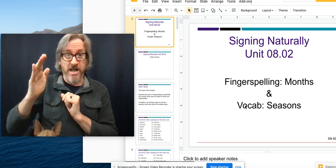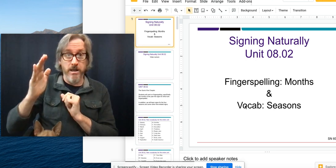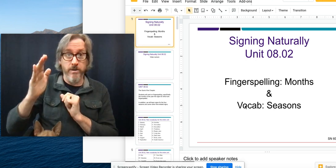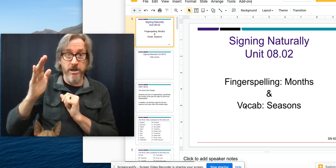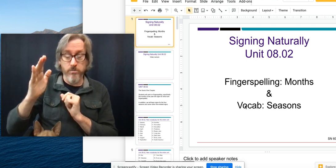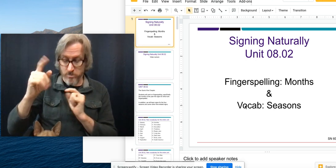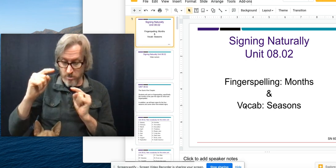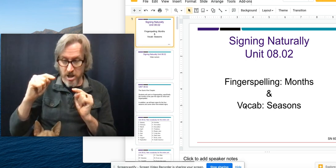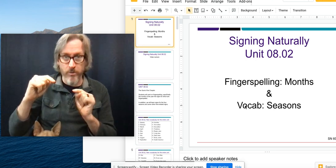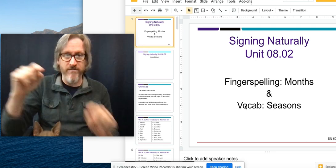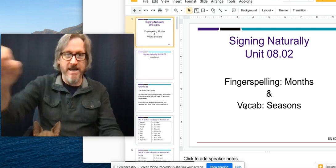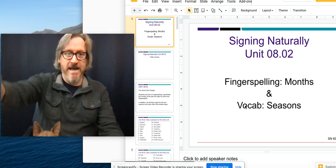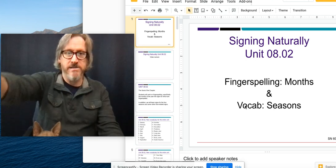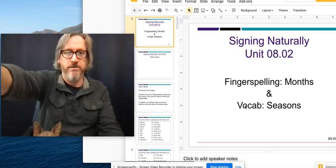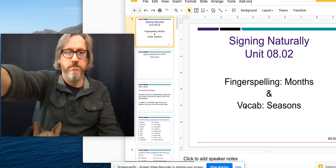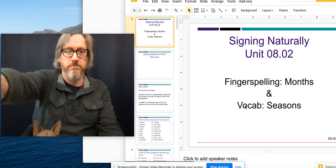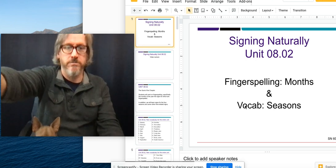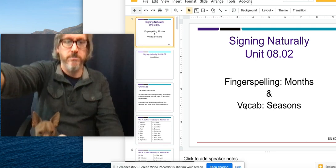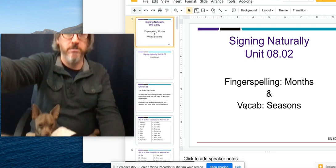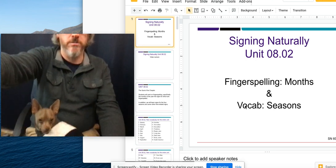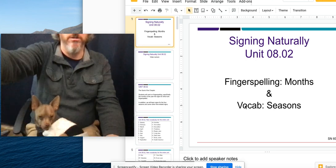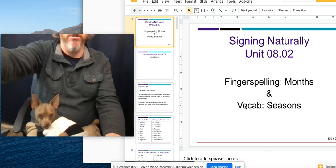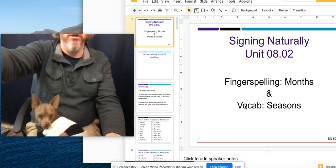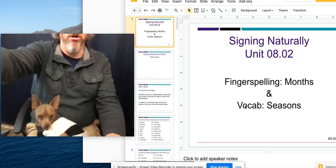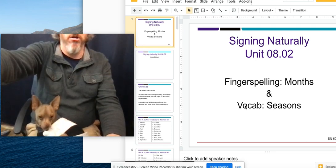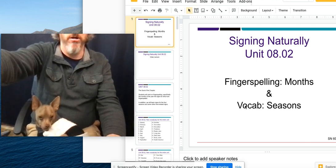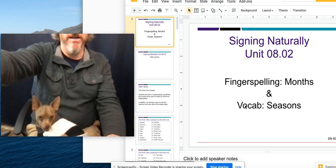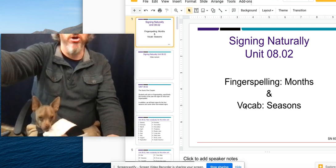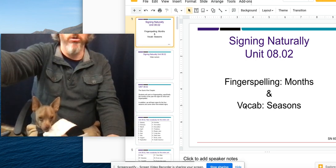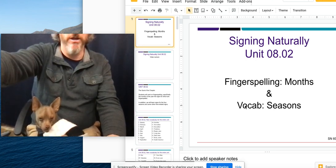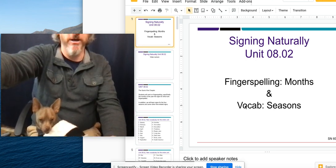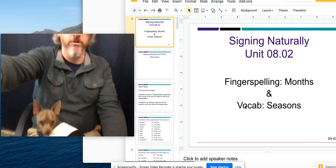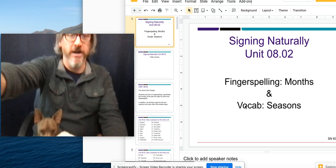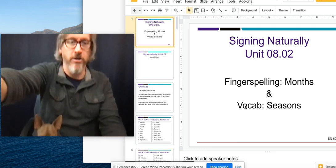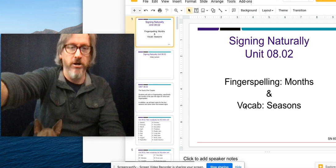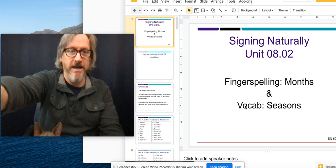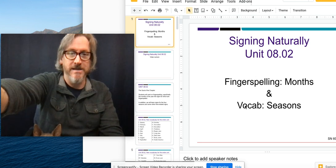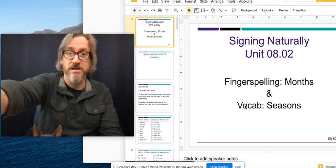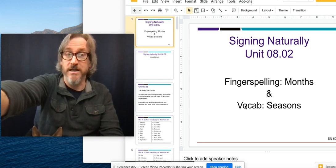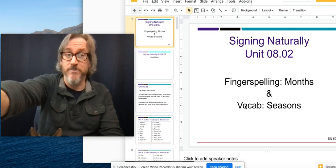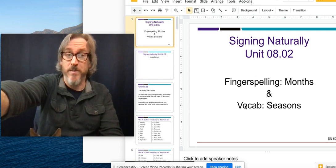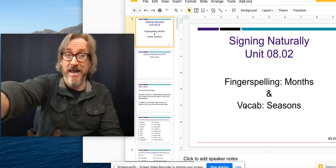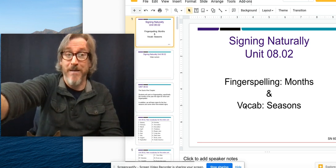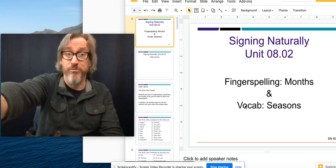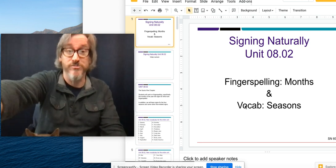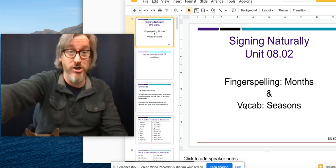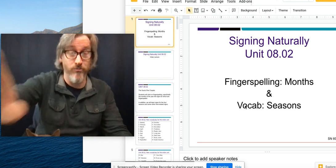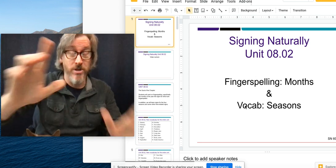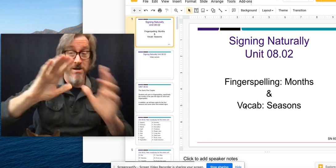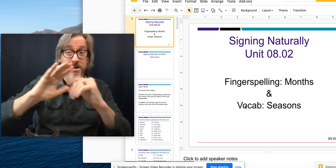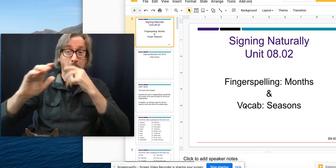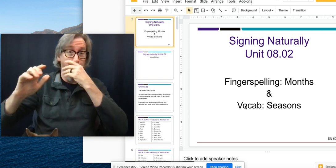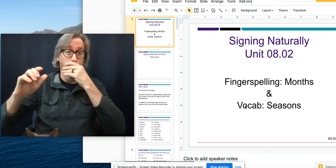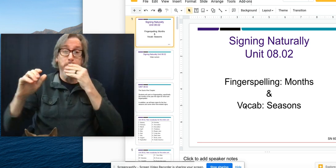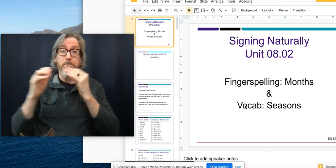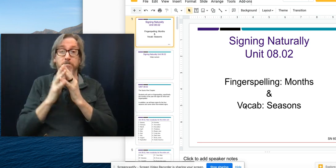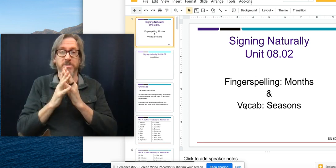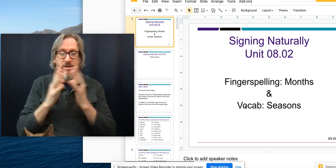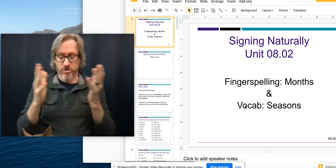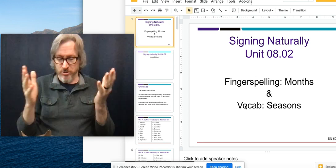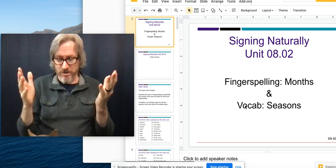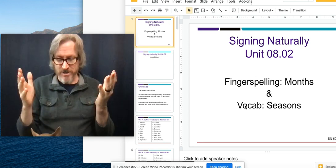hello hello uh we have a guest it's cold in here and Augie has claimed my lap so um it shouldn't